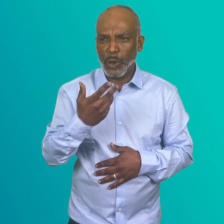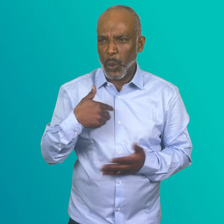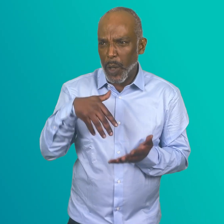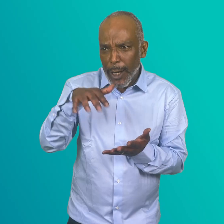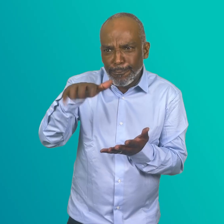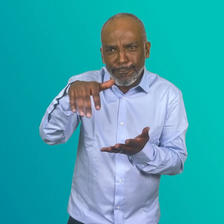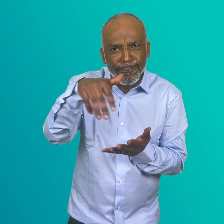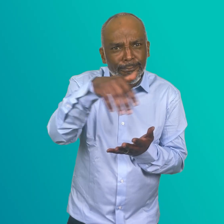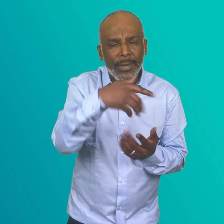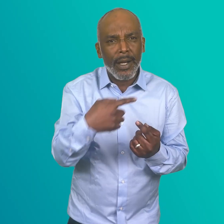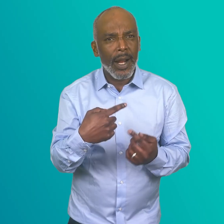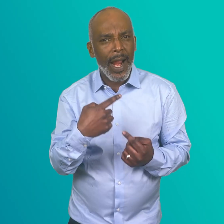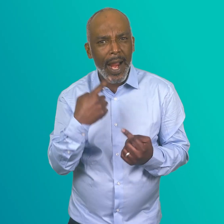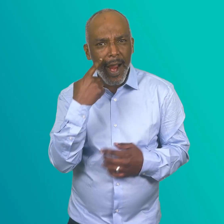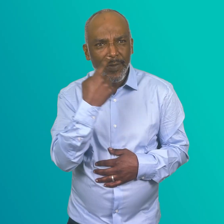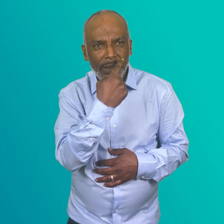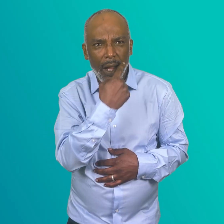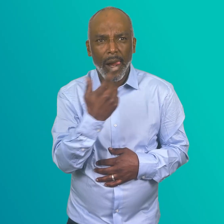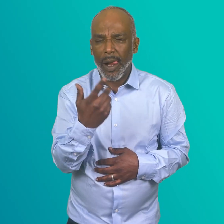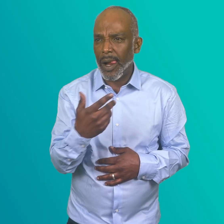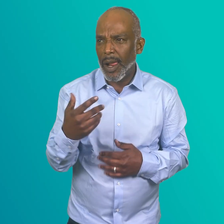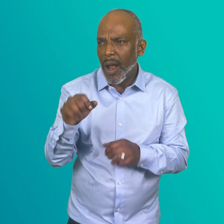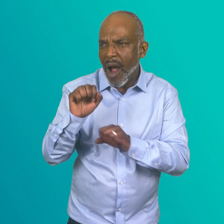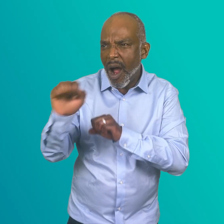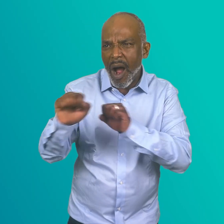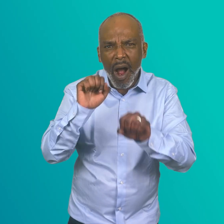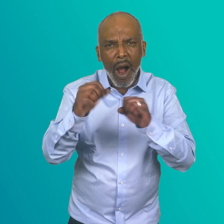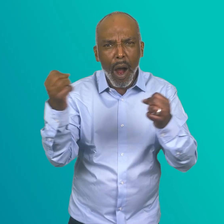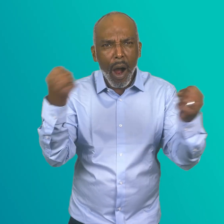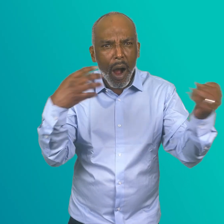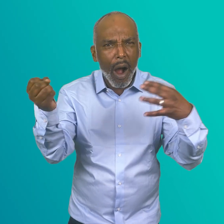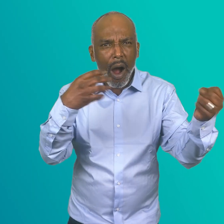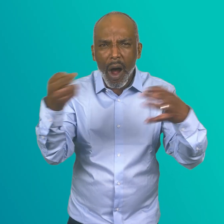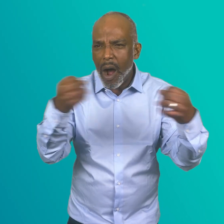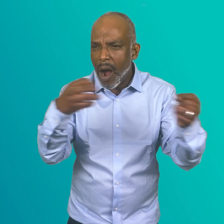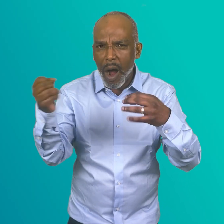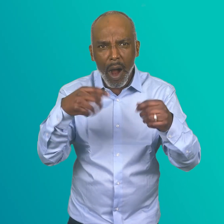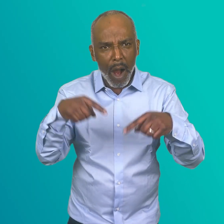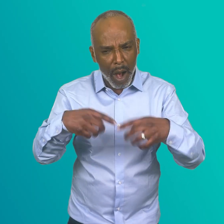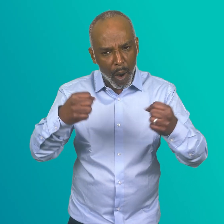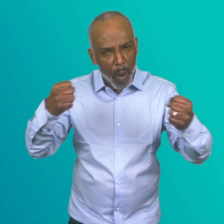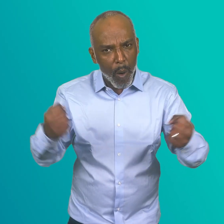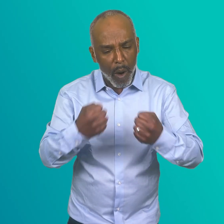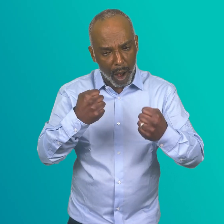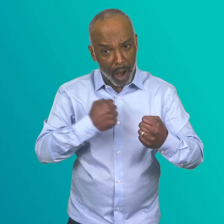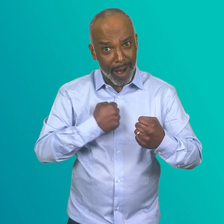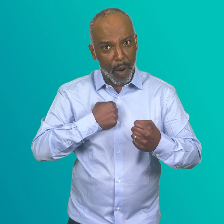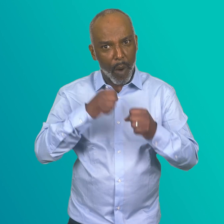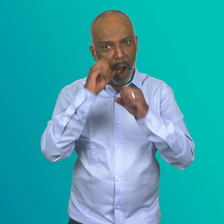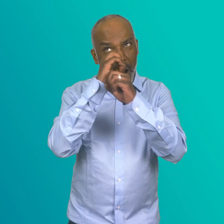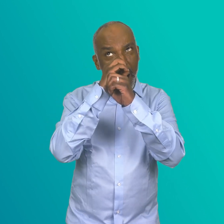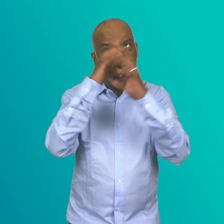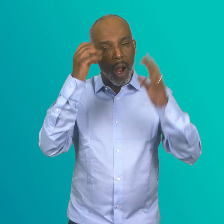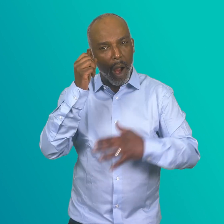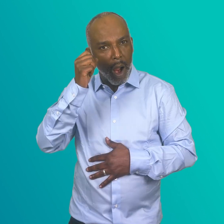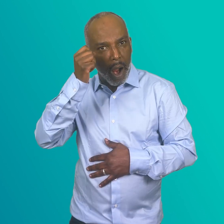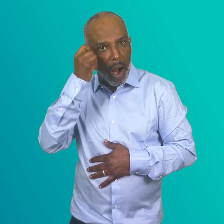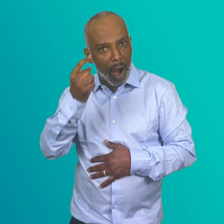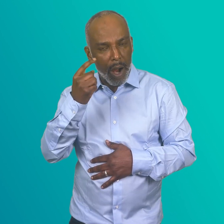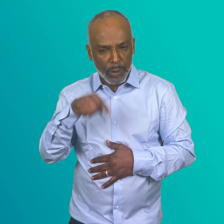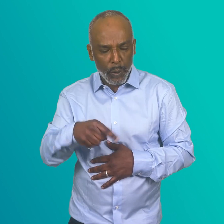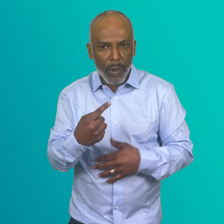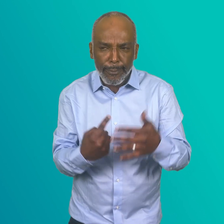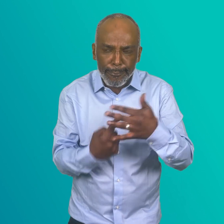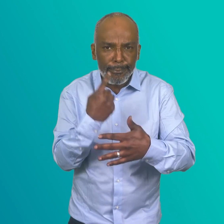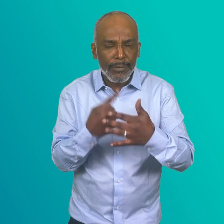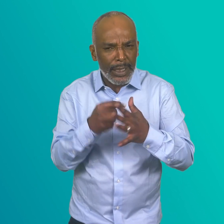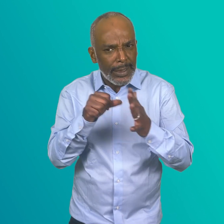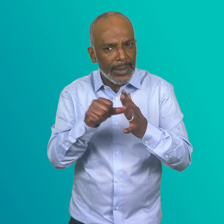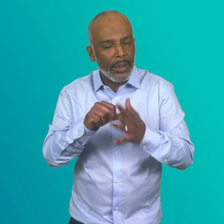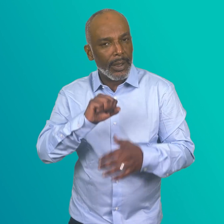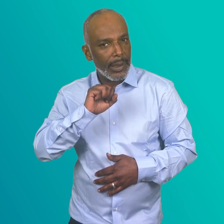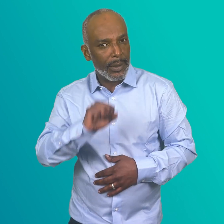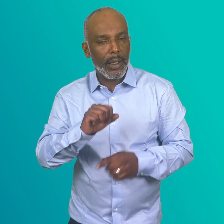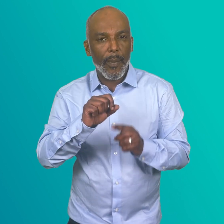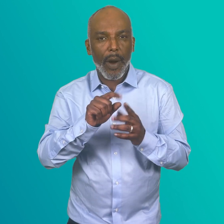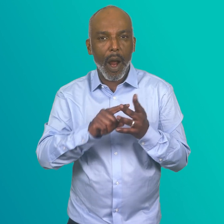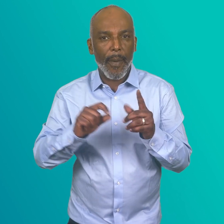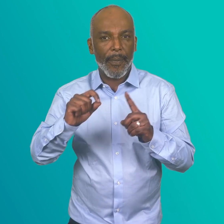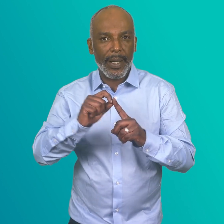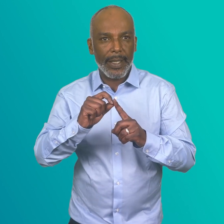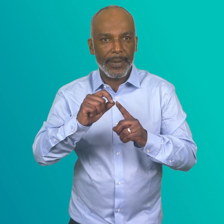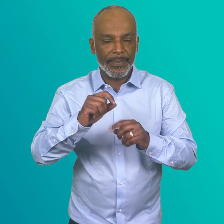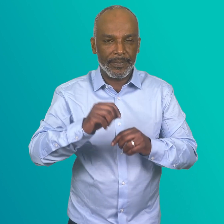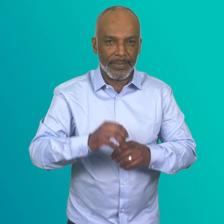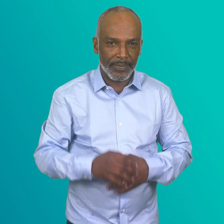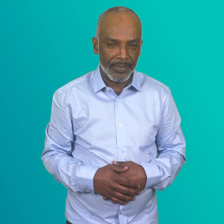and hear views that will strengthen our understanding of the challenges with PIP.